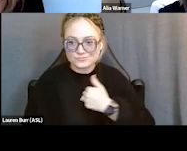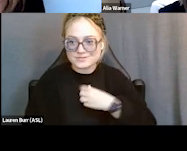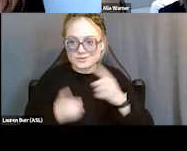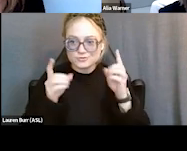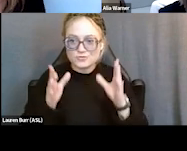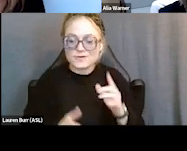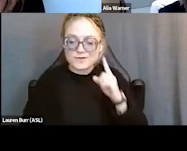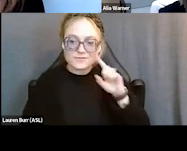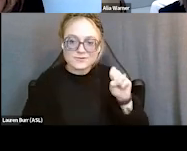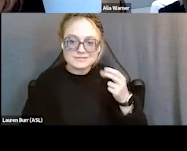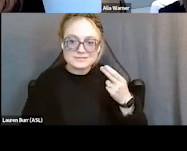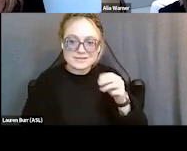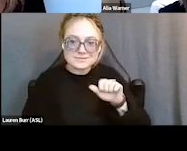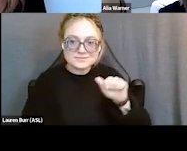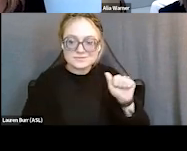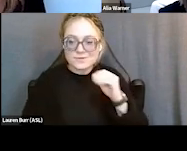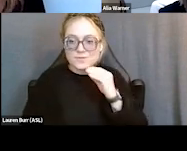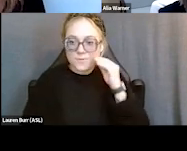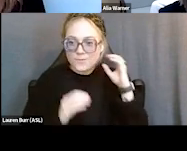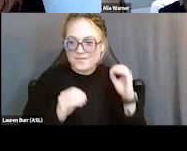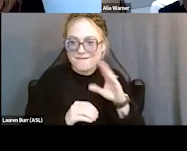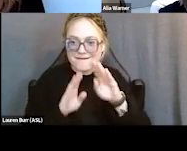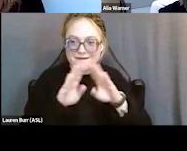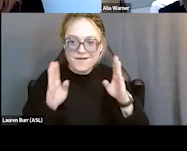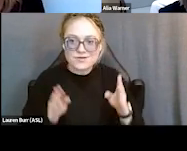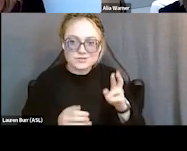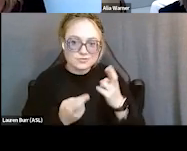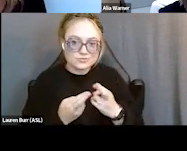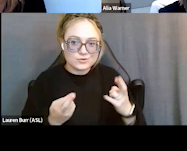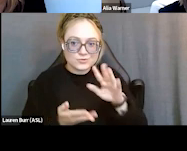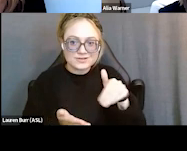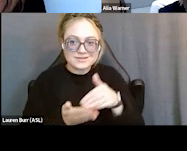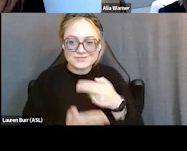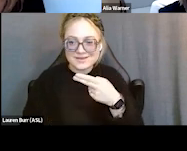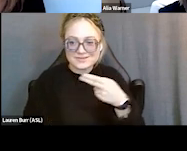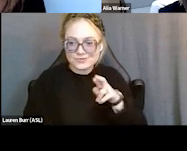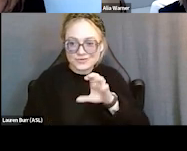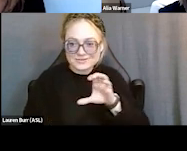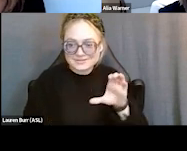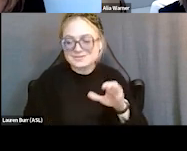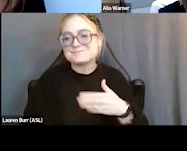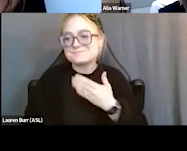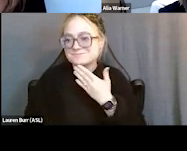Homeless and Housing Resource Center and we are so excited to welcome you today to a fantastic webinar